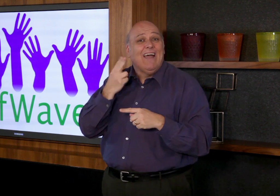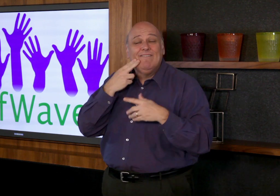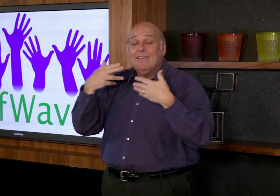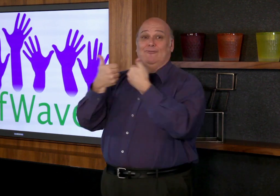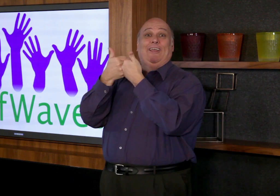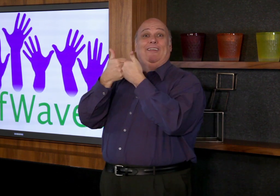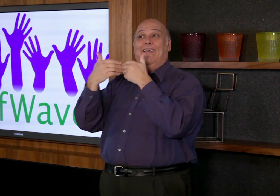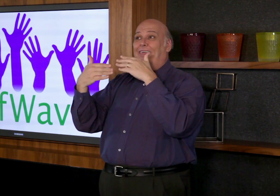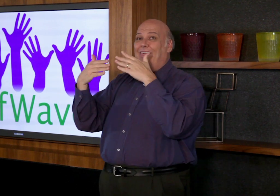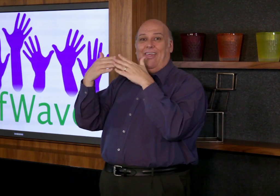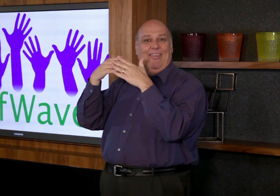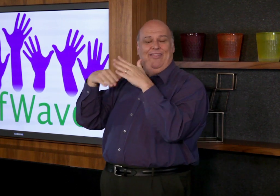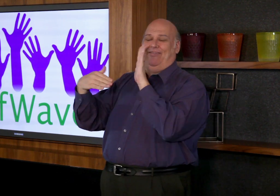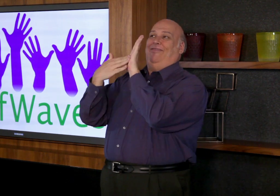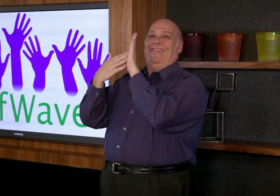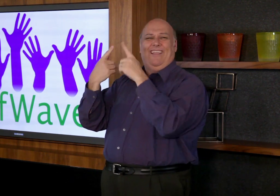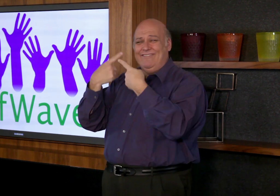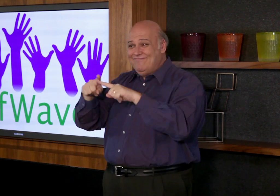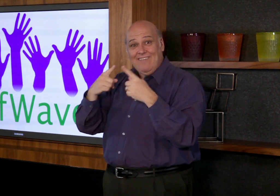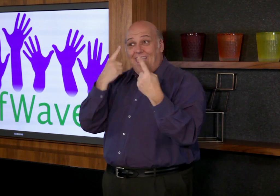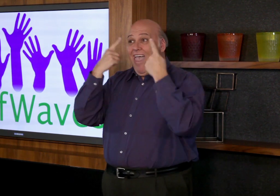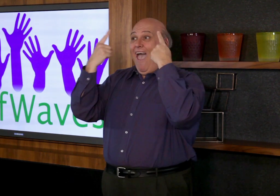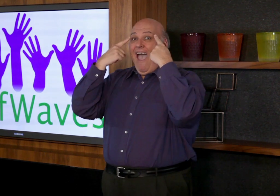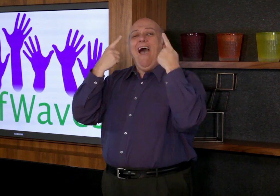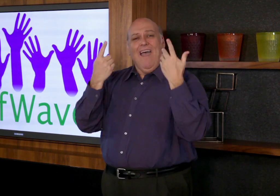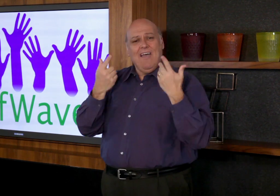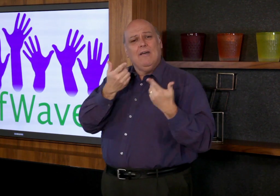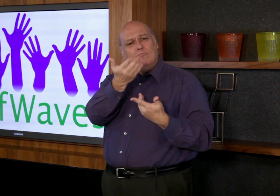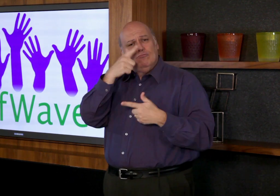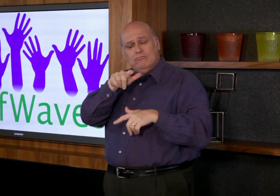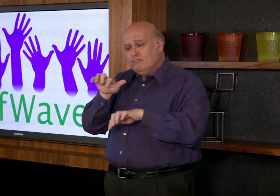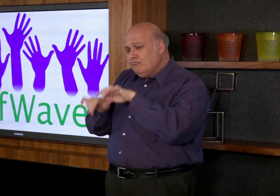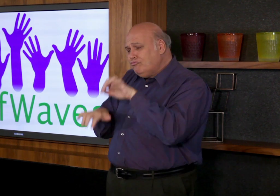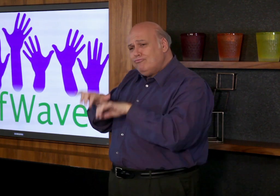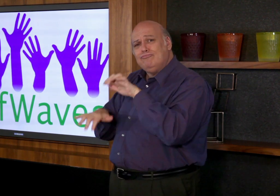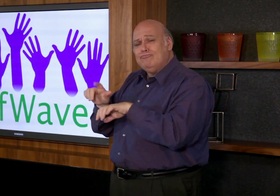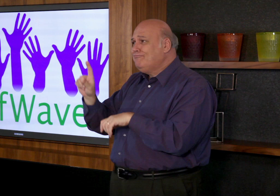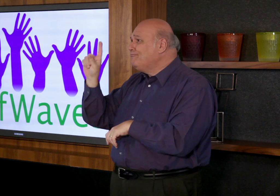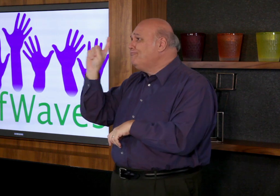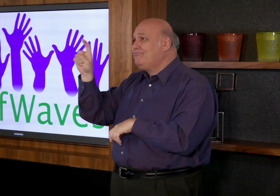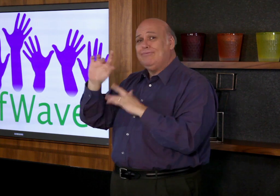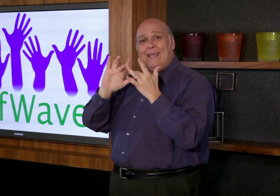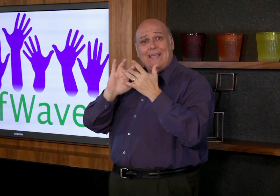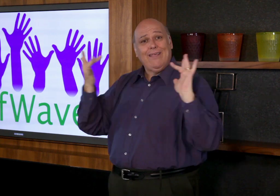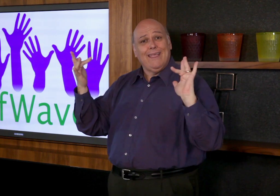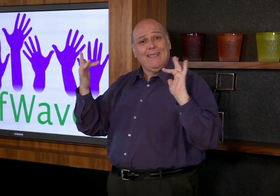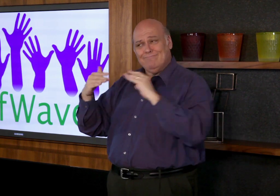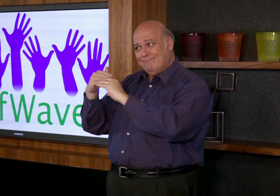Challenges or whatever, go to the H3 World TV website and click 'Contact' to send us an